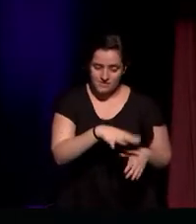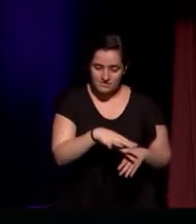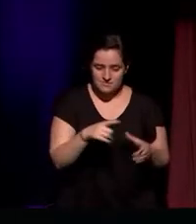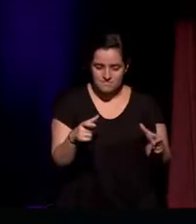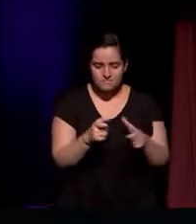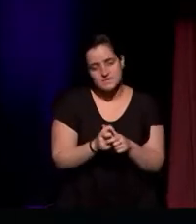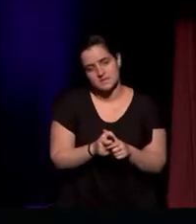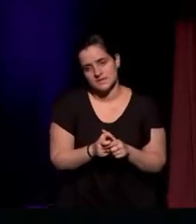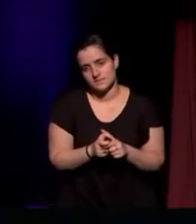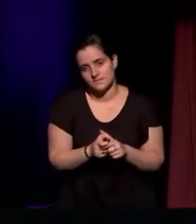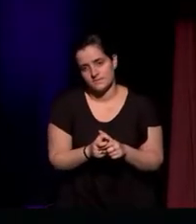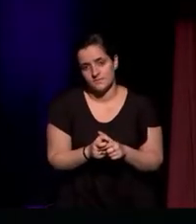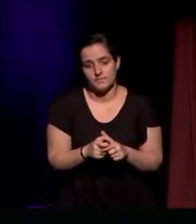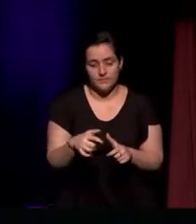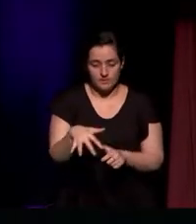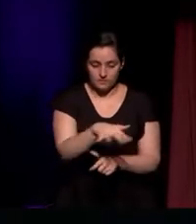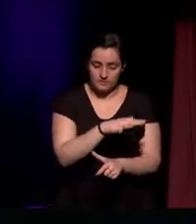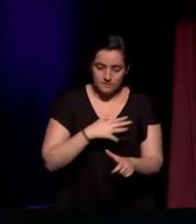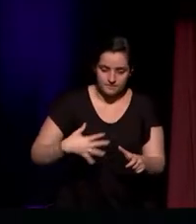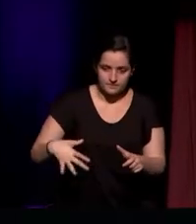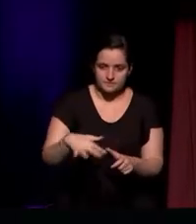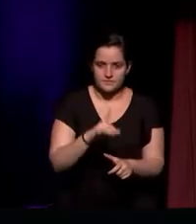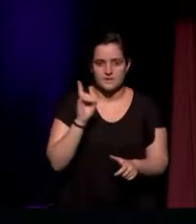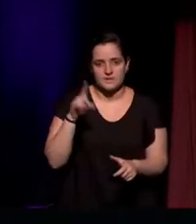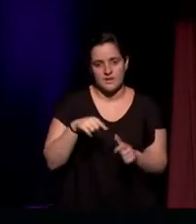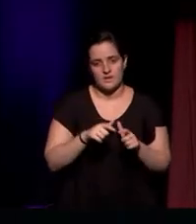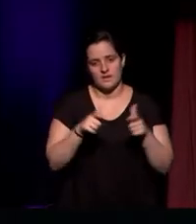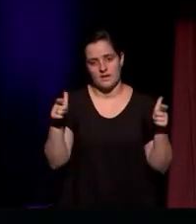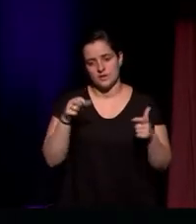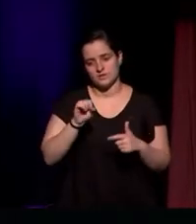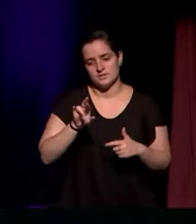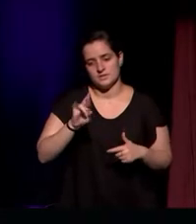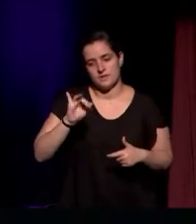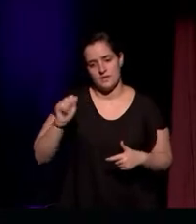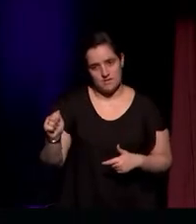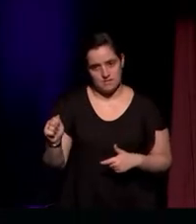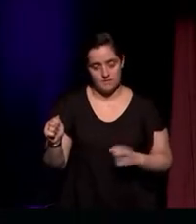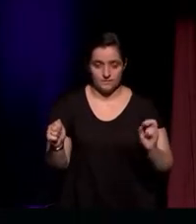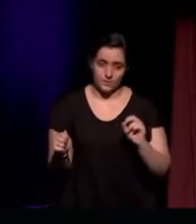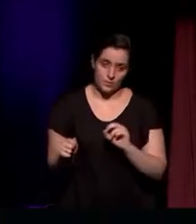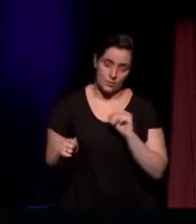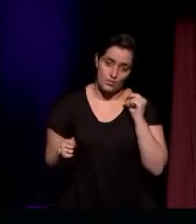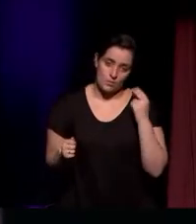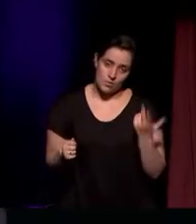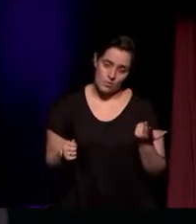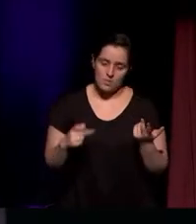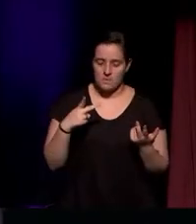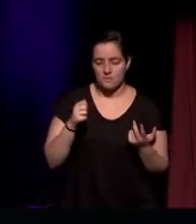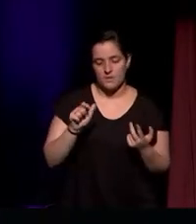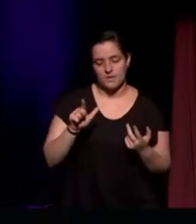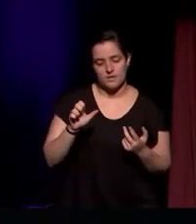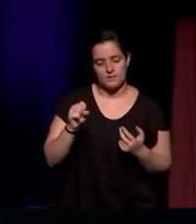Around it was considered Great Syria or Palestine,